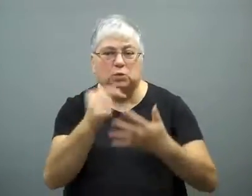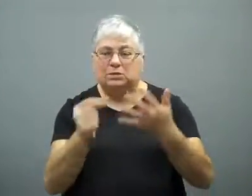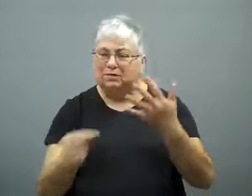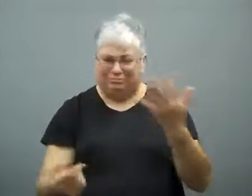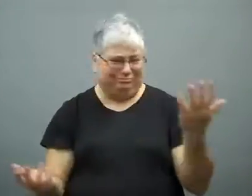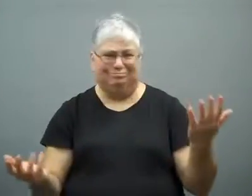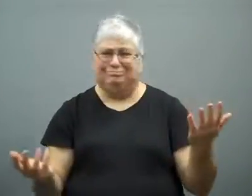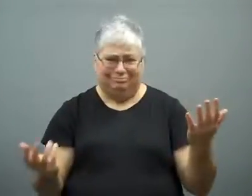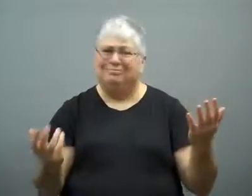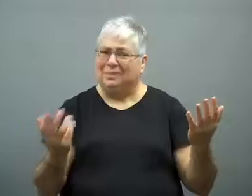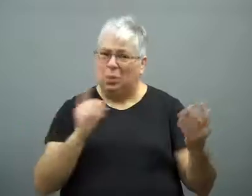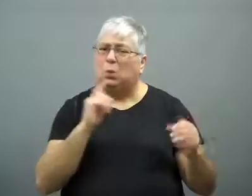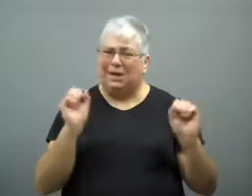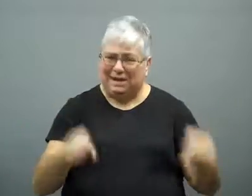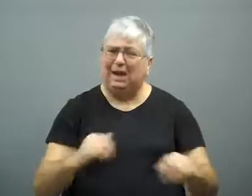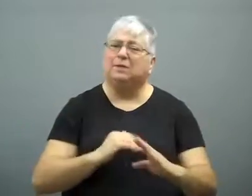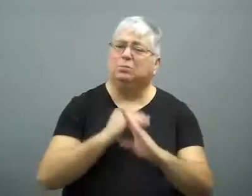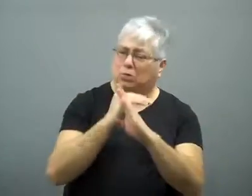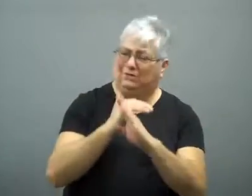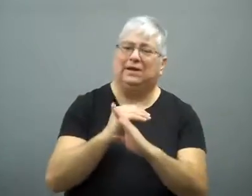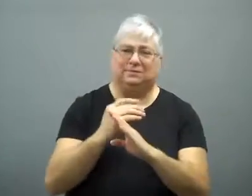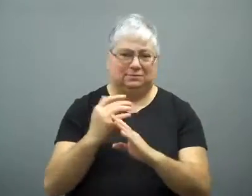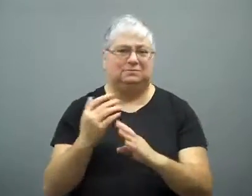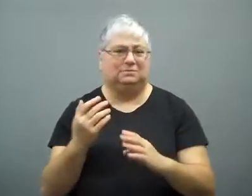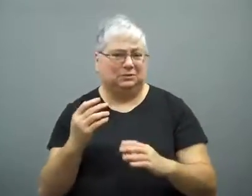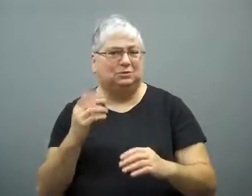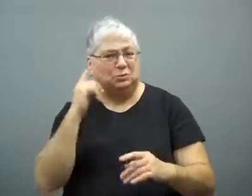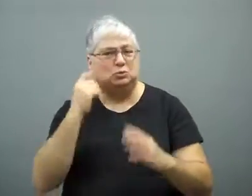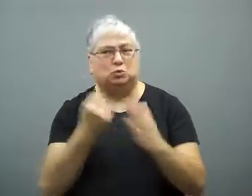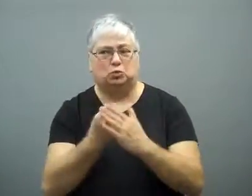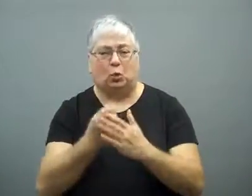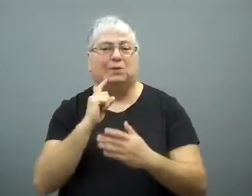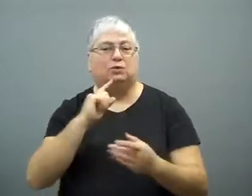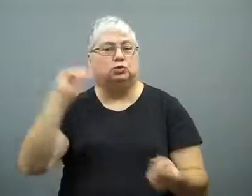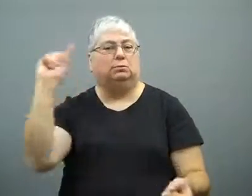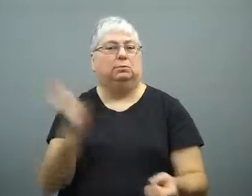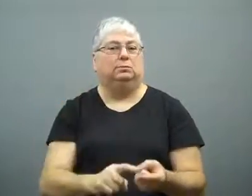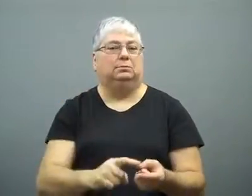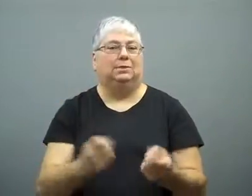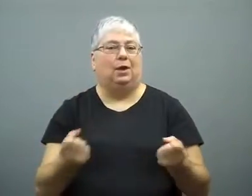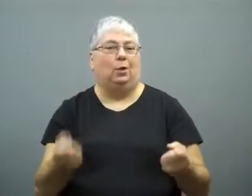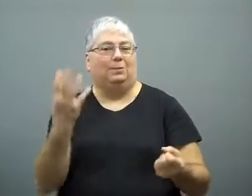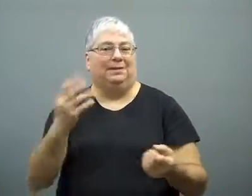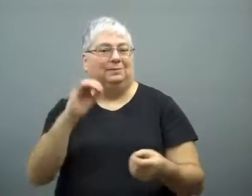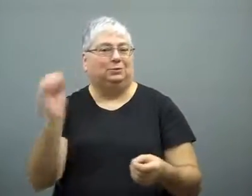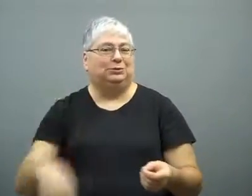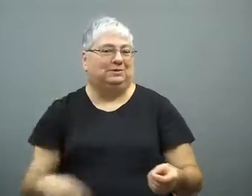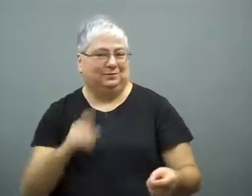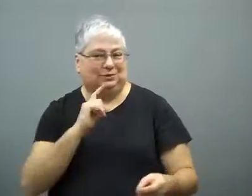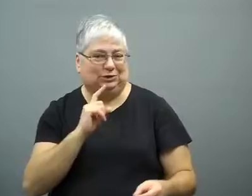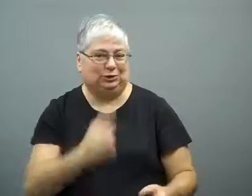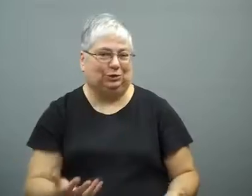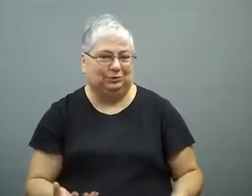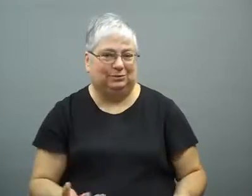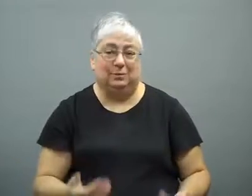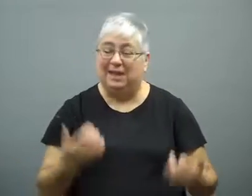that can prevent stroke and reduce the number that occur.